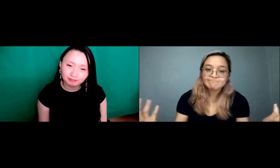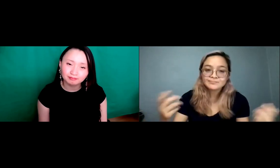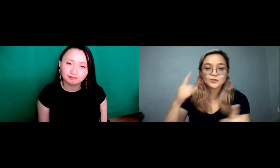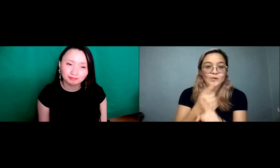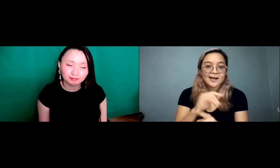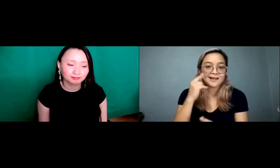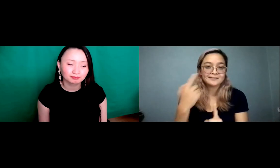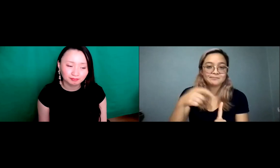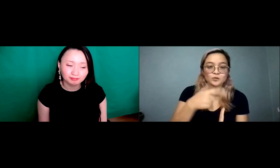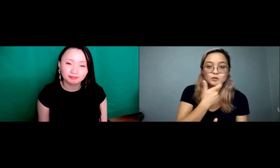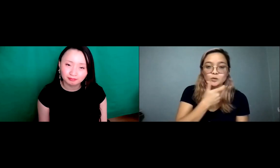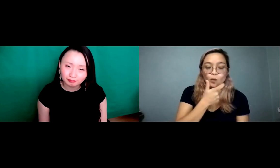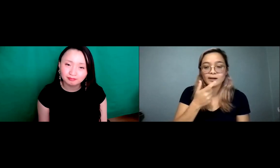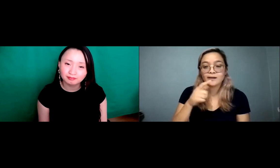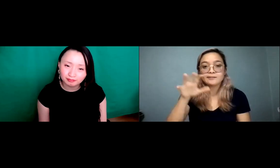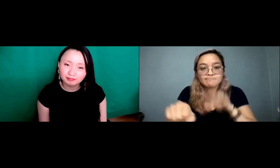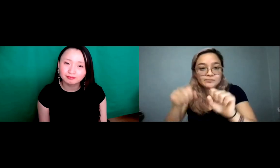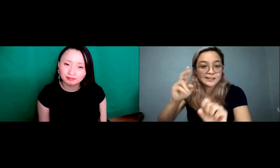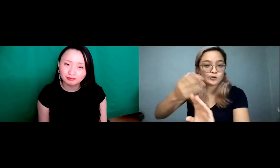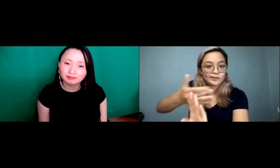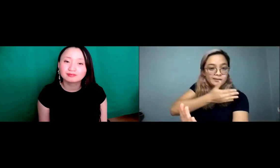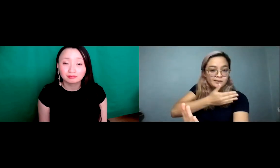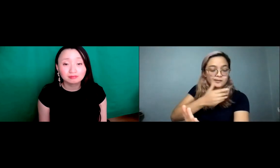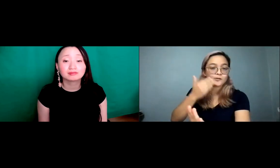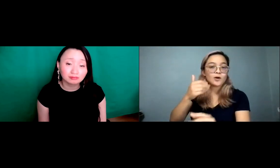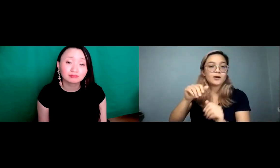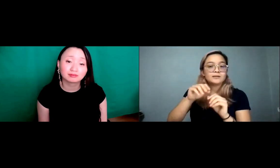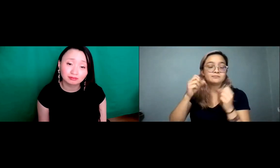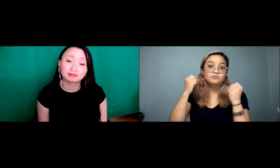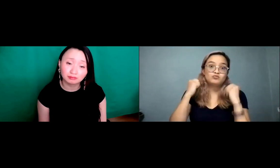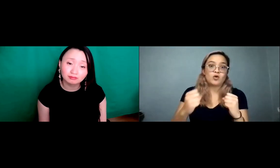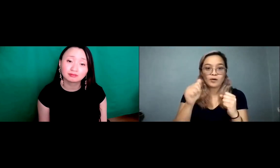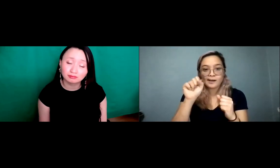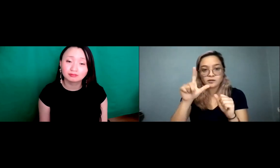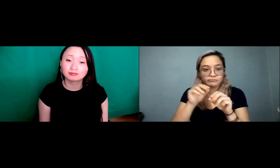I think to Joeys point, trying to go back and preserve